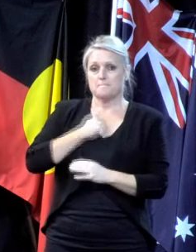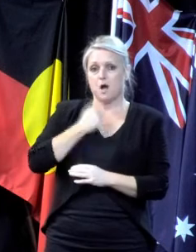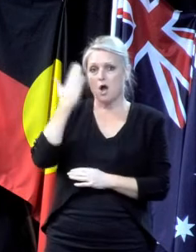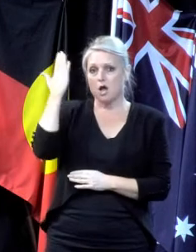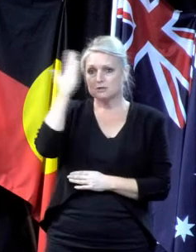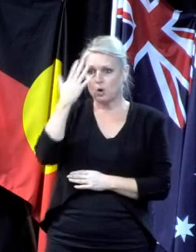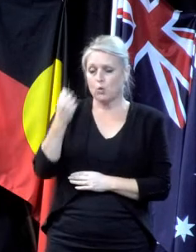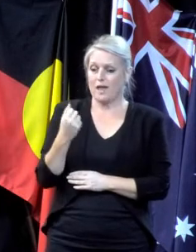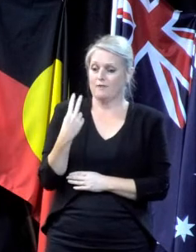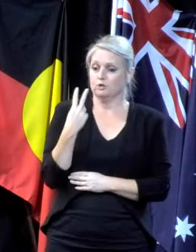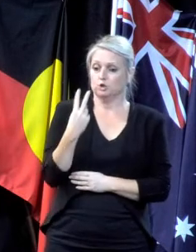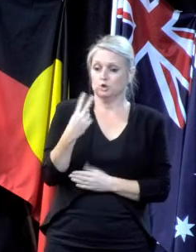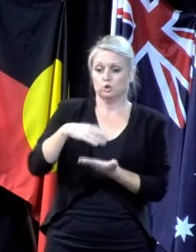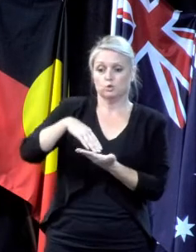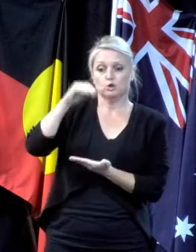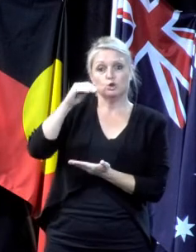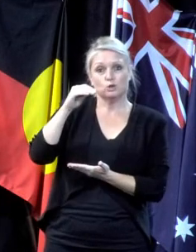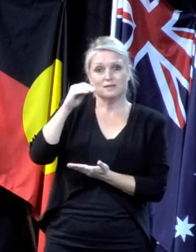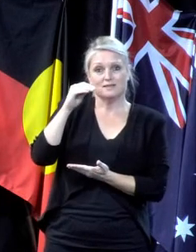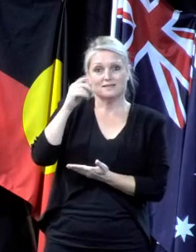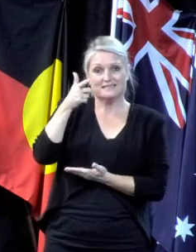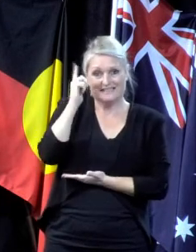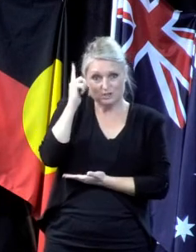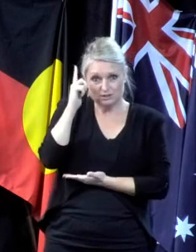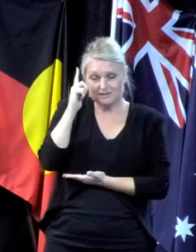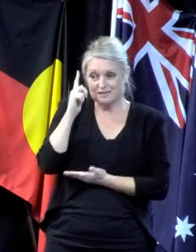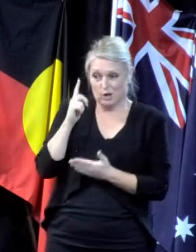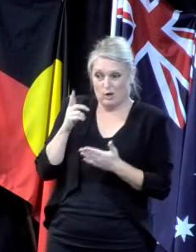permission to teach, filling that role, because they couldn’t find someone